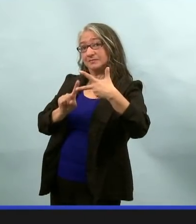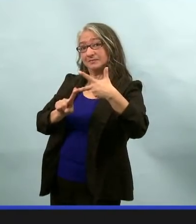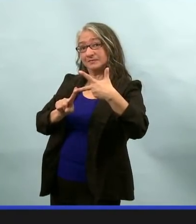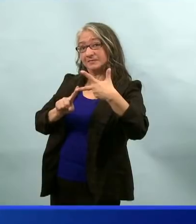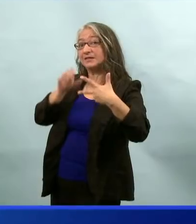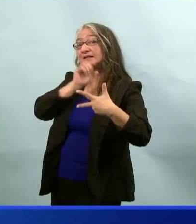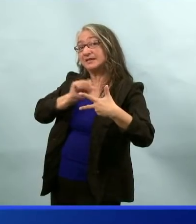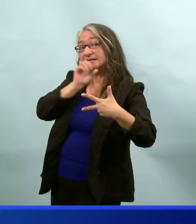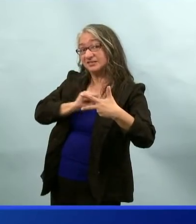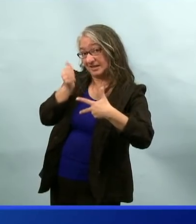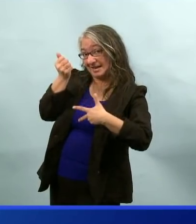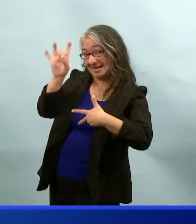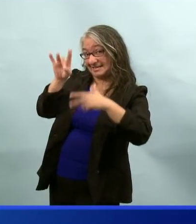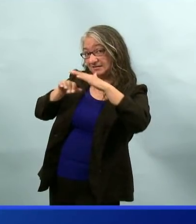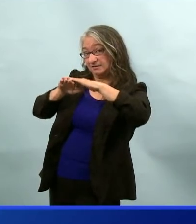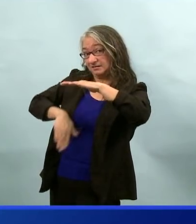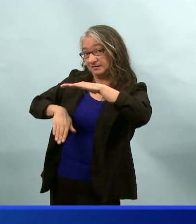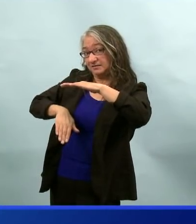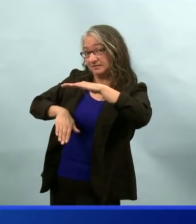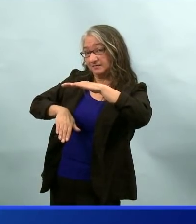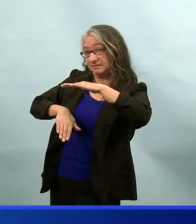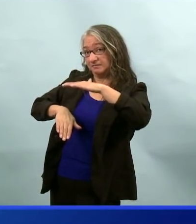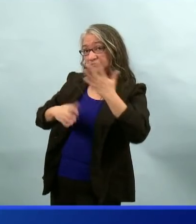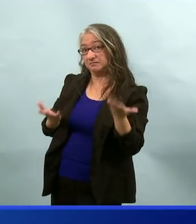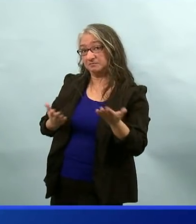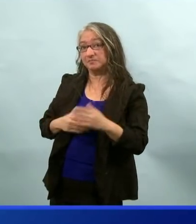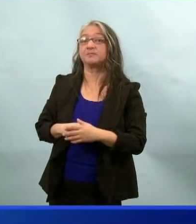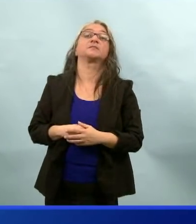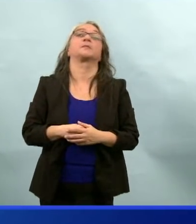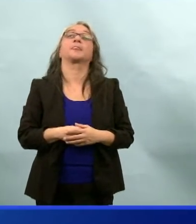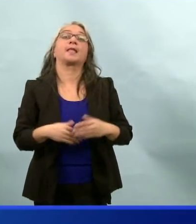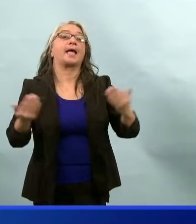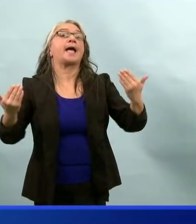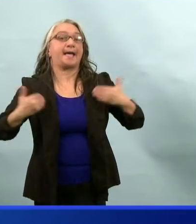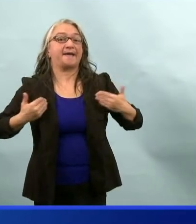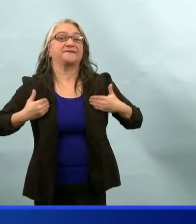so we do have a pediatric medical advisory committee that is looking at those types